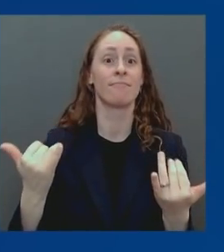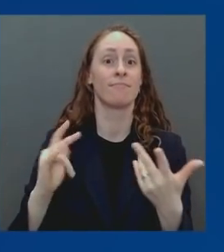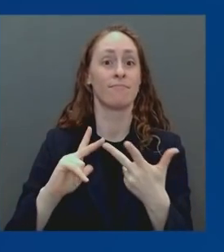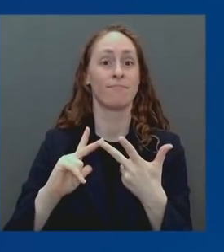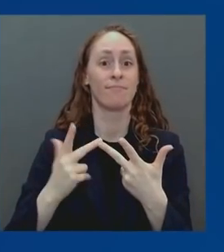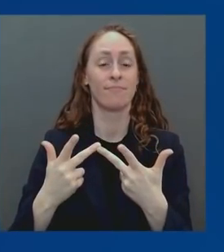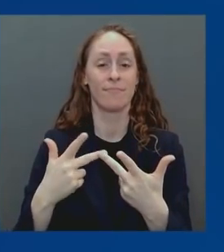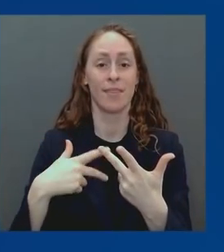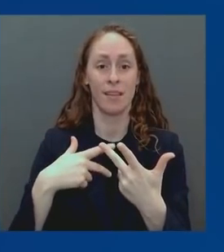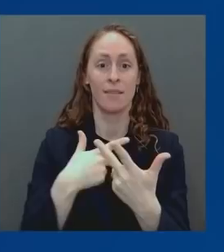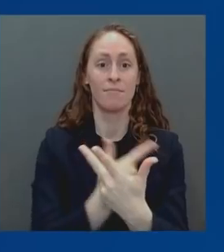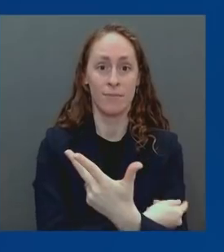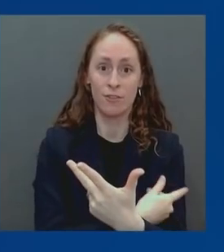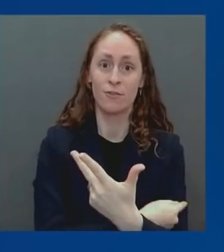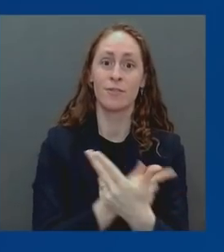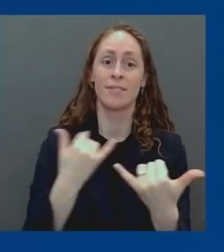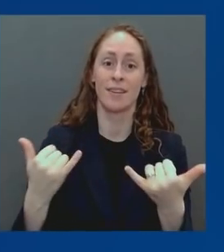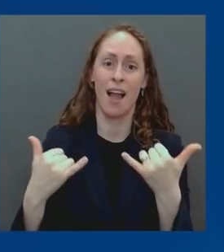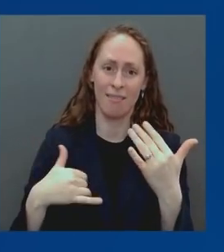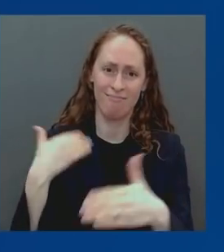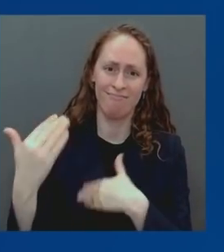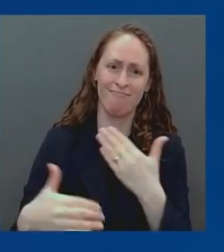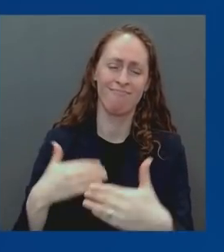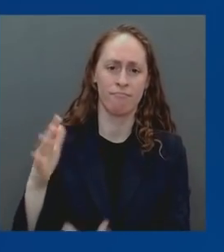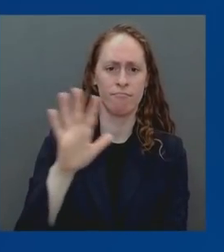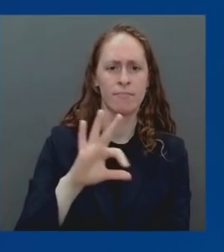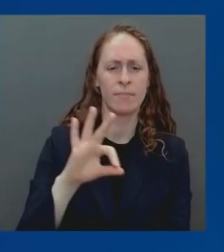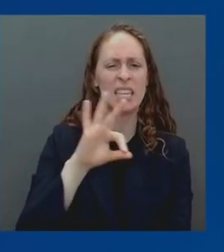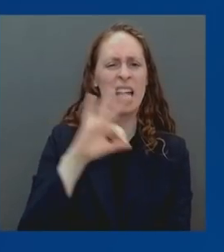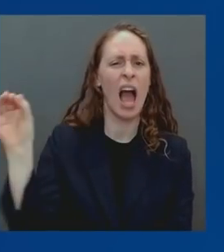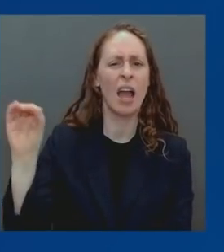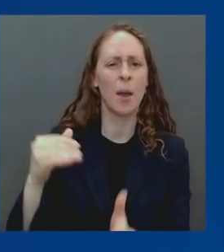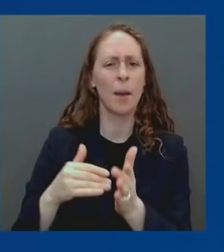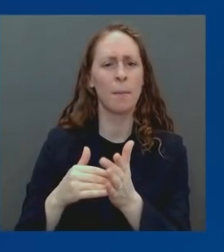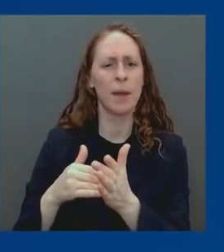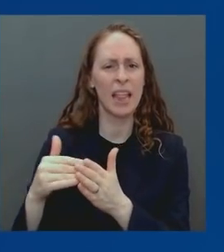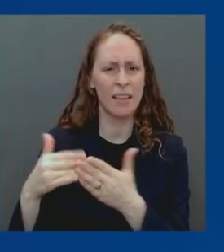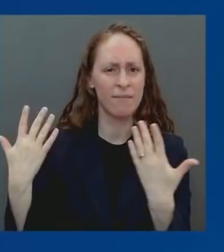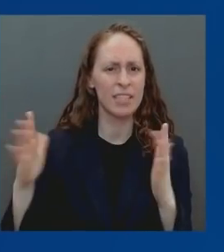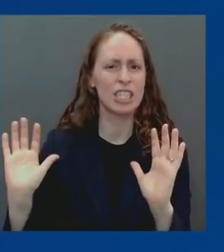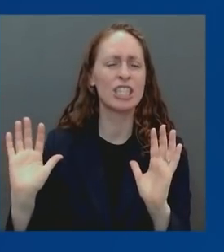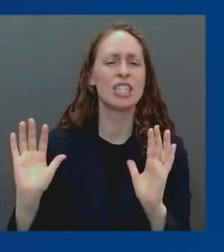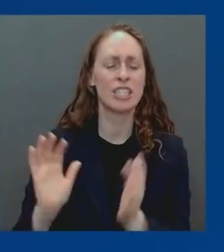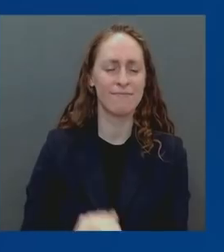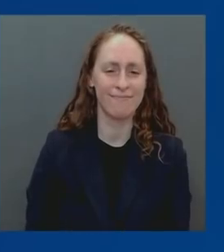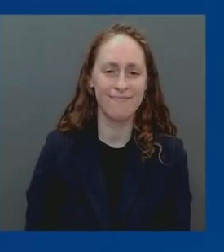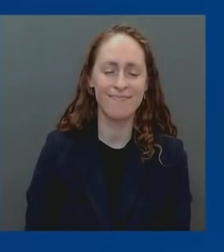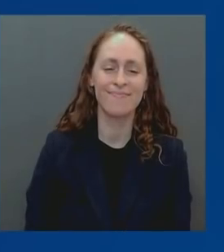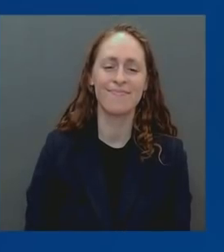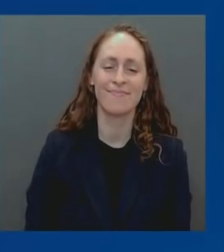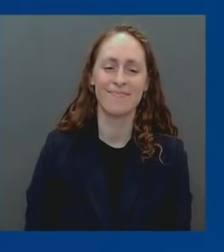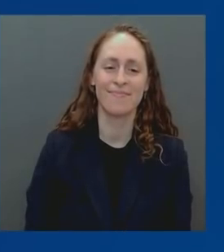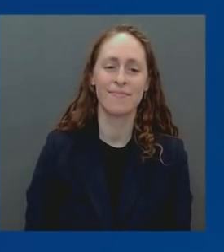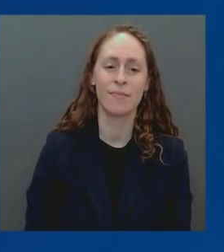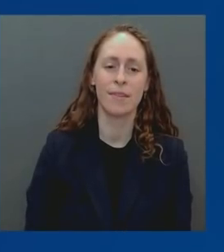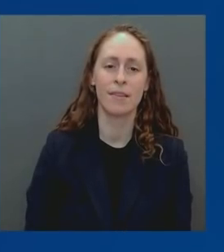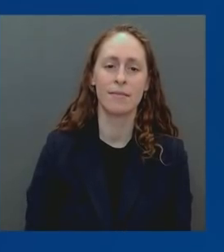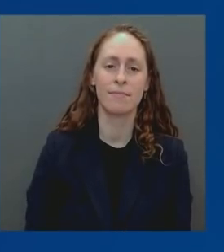And we established the vaccination program, specifically for kids ages 5 to 11, that has protected millions of kids around the country.